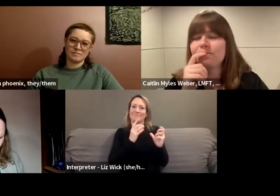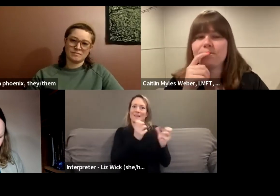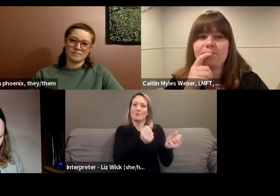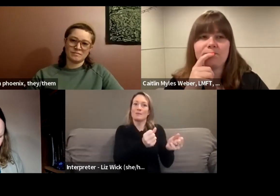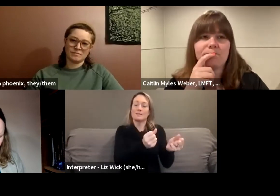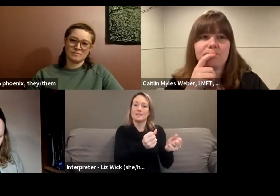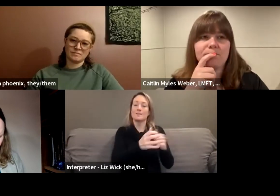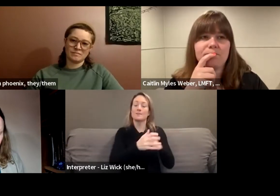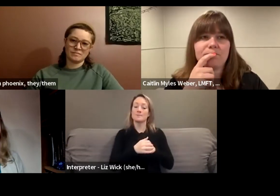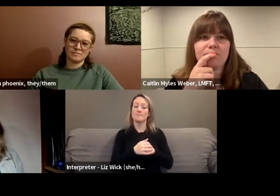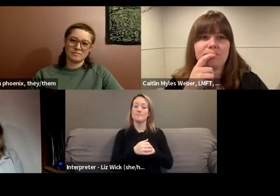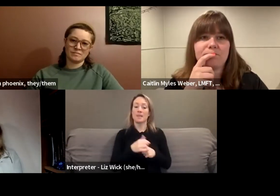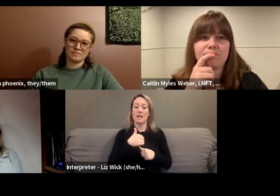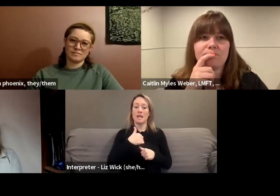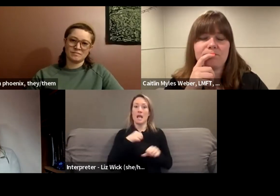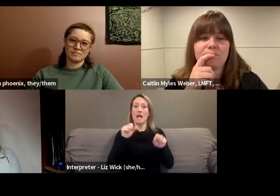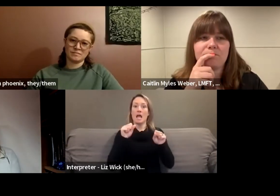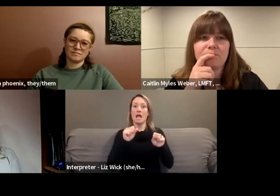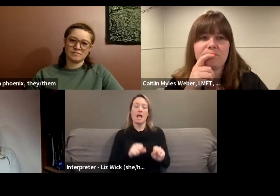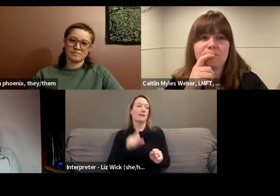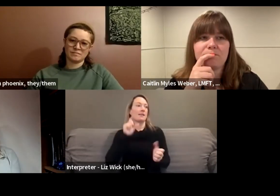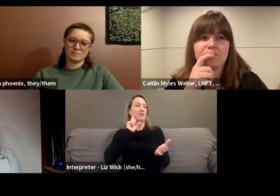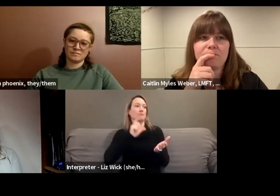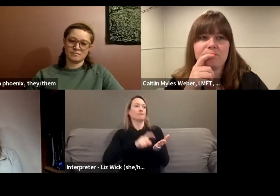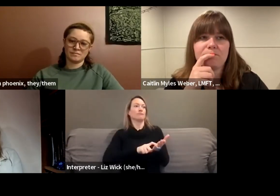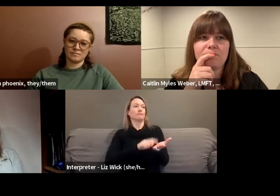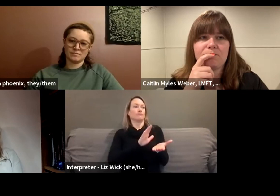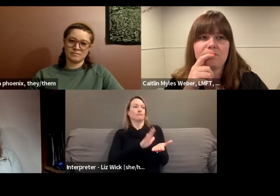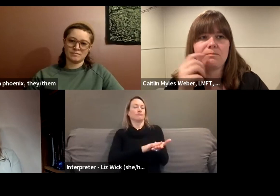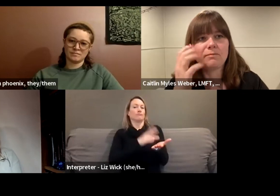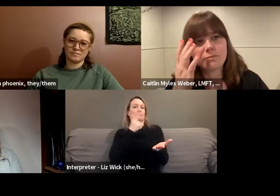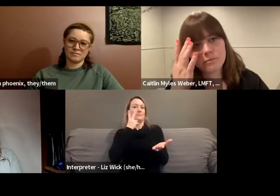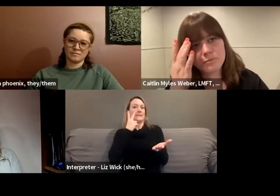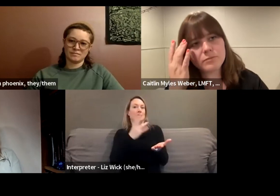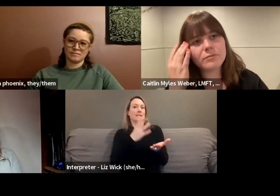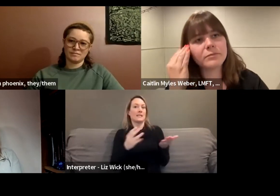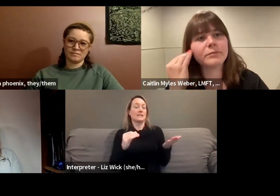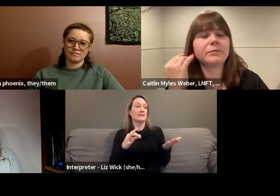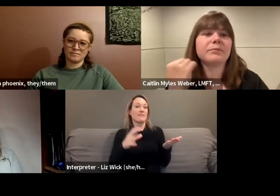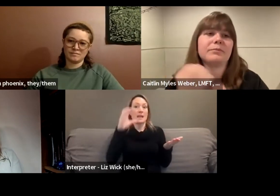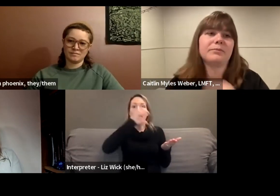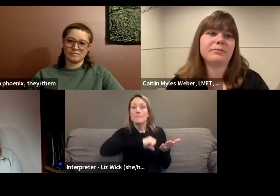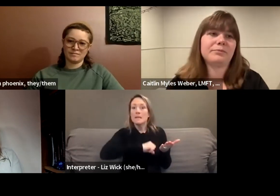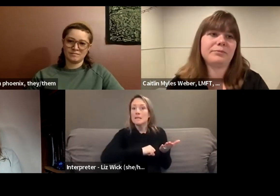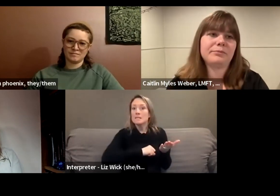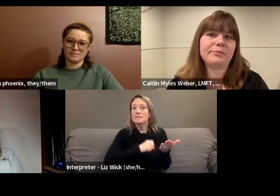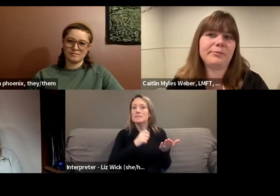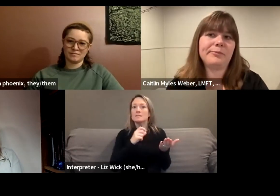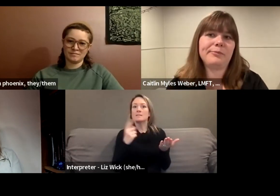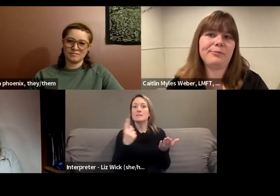I can see things that they sometimes miss because they're very busy seeing so much of their lives